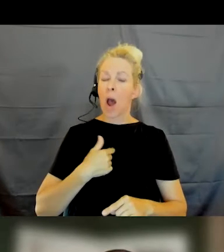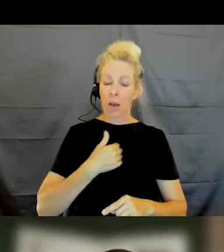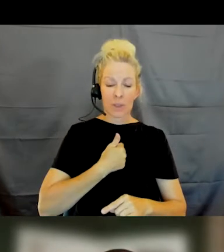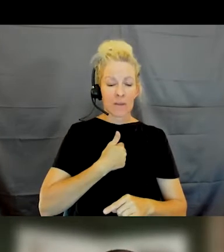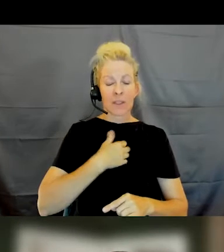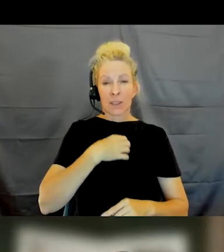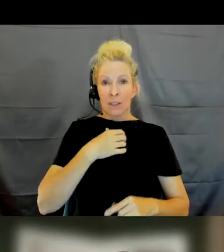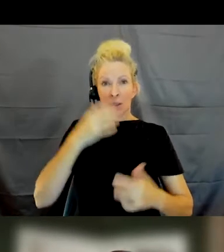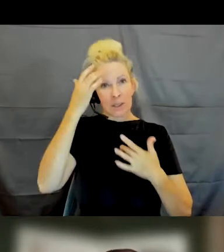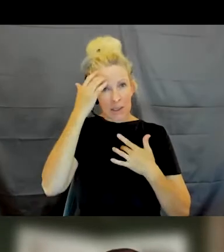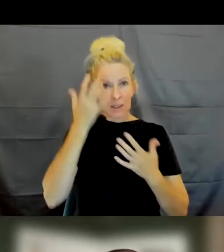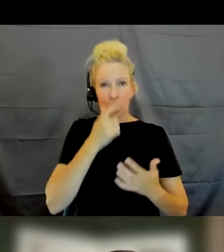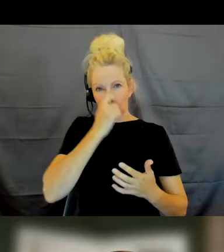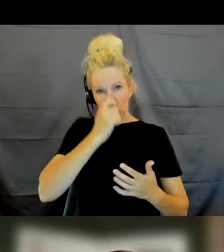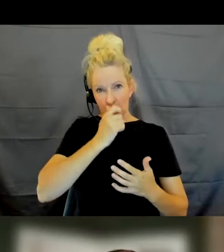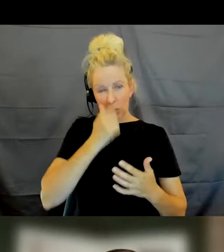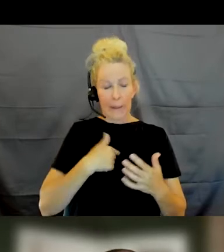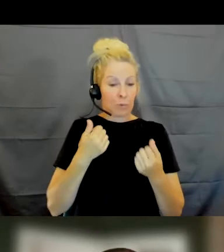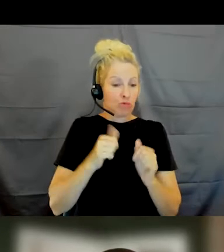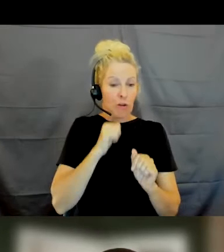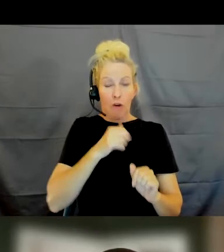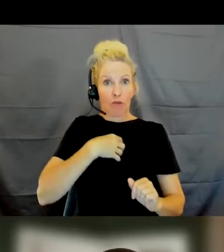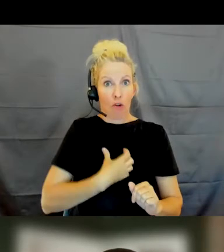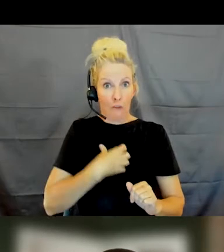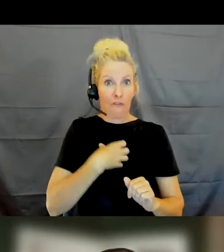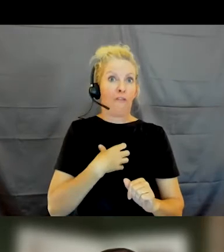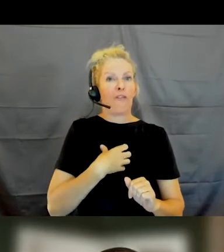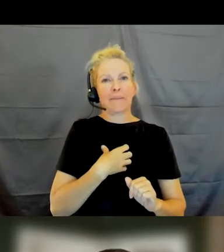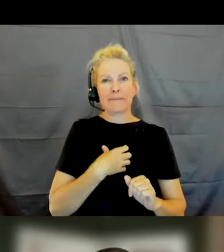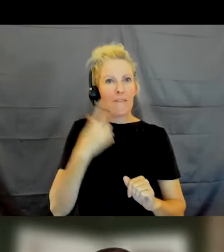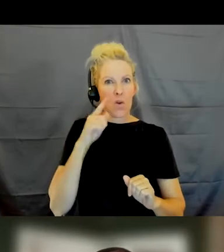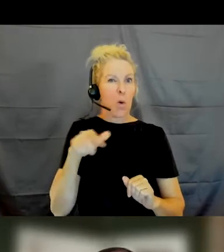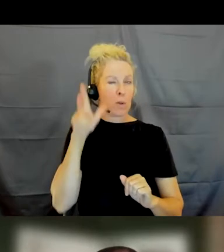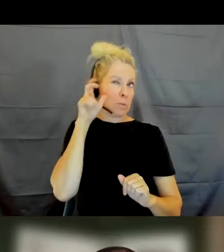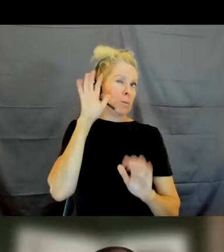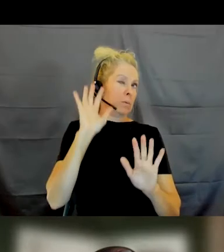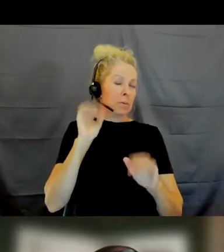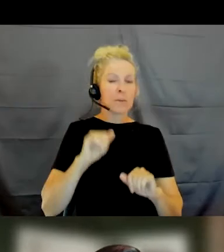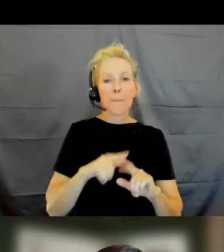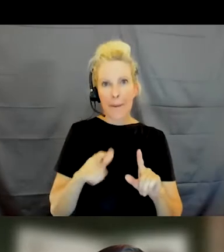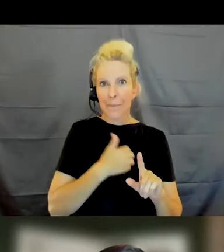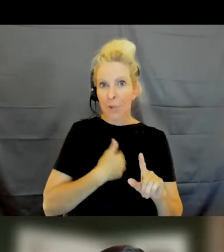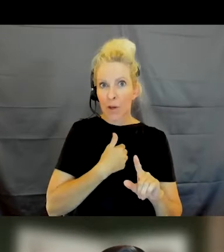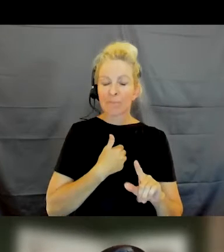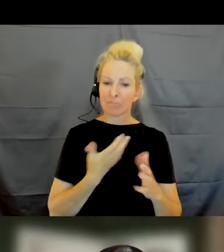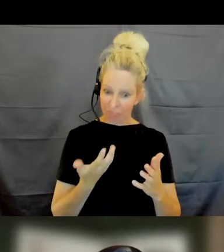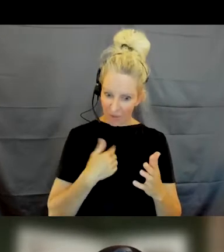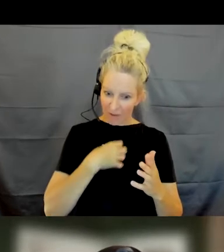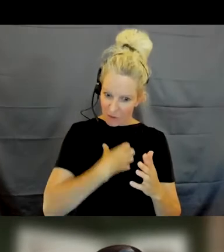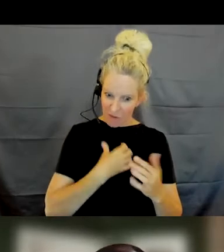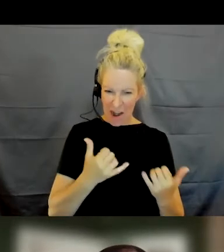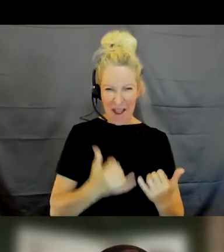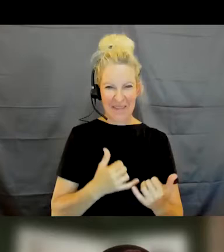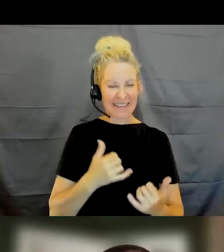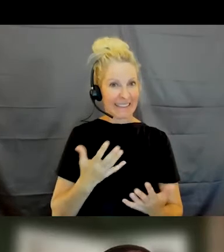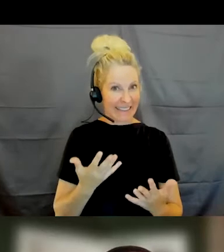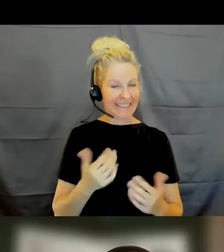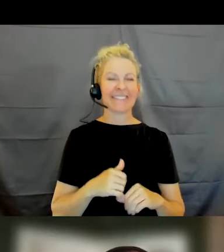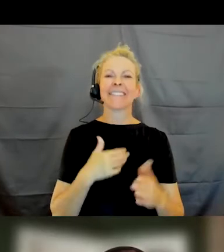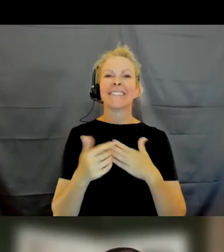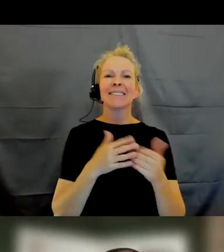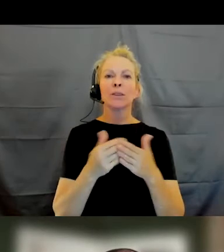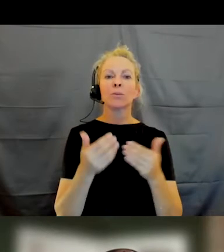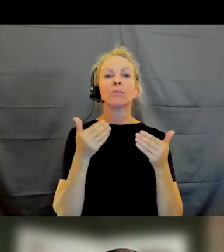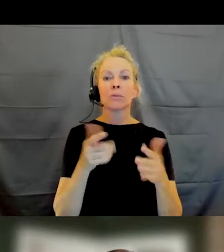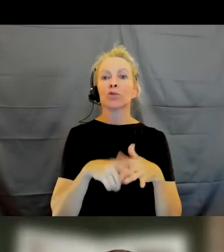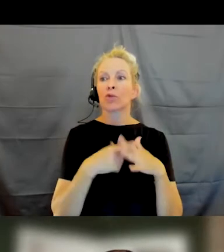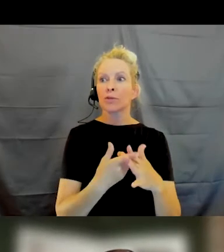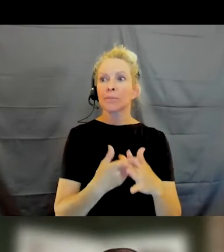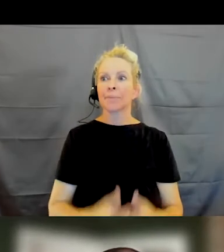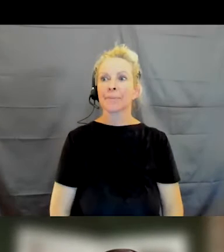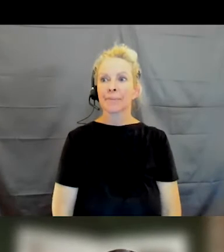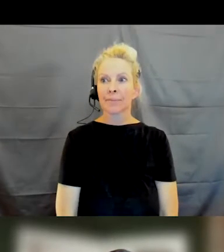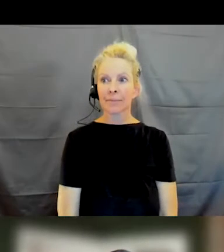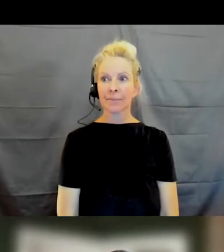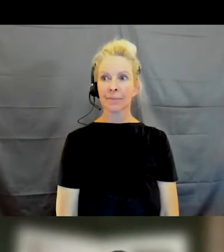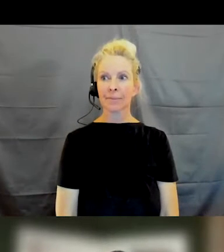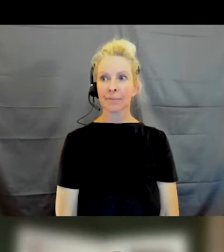on the live mic, but with that, I cough on mic. Let's get started. We are on a topic where every